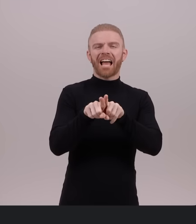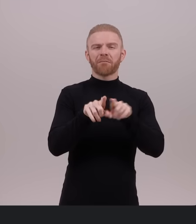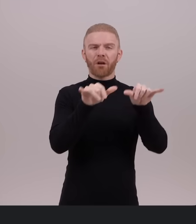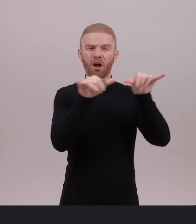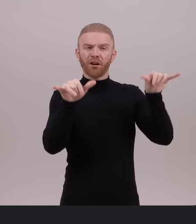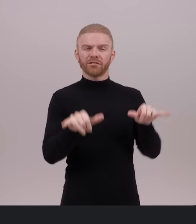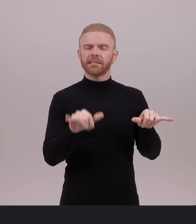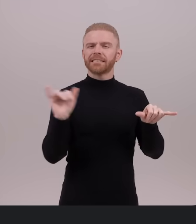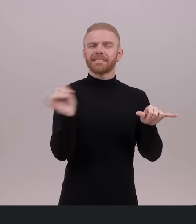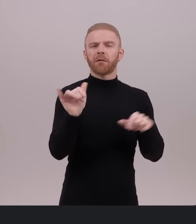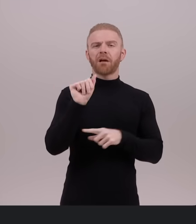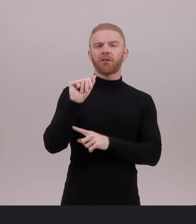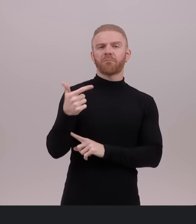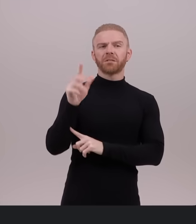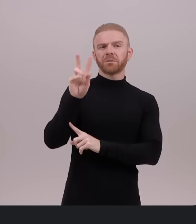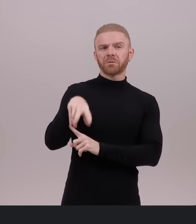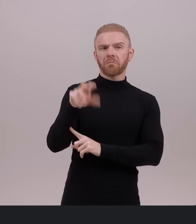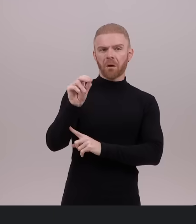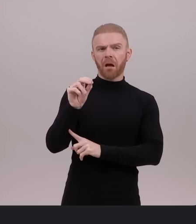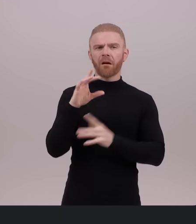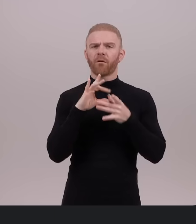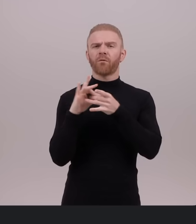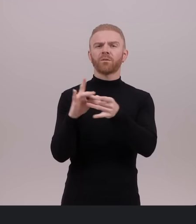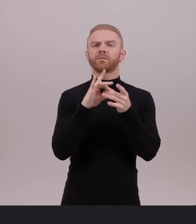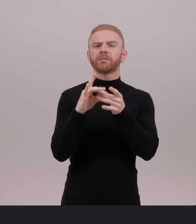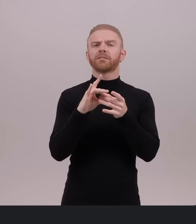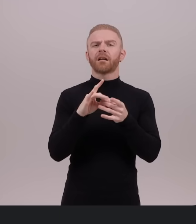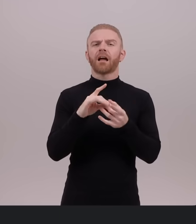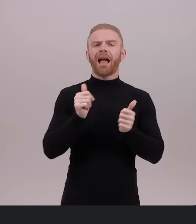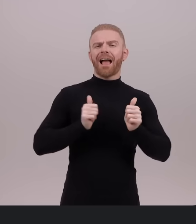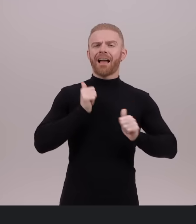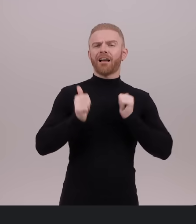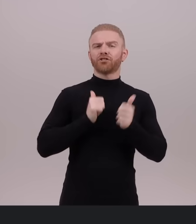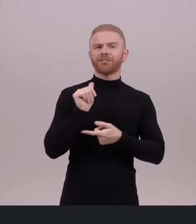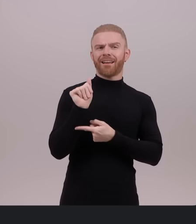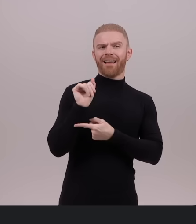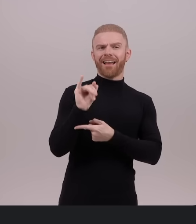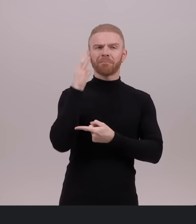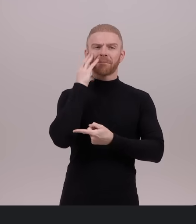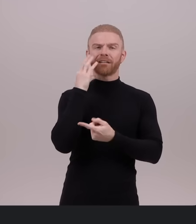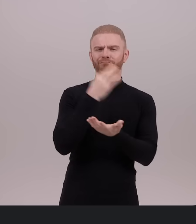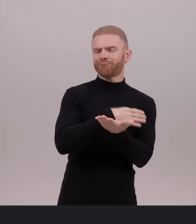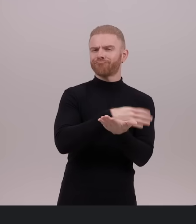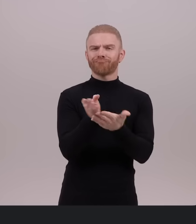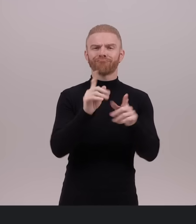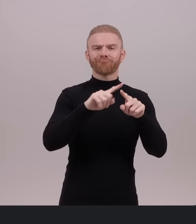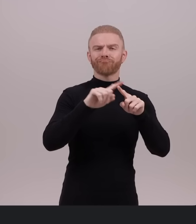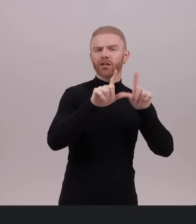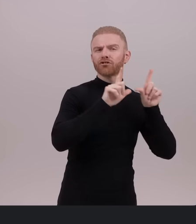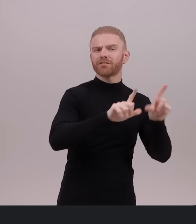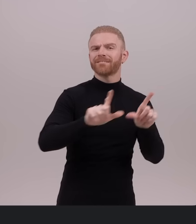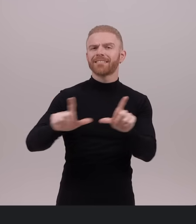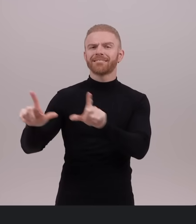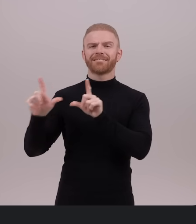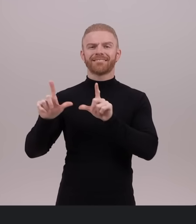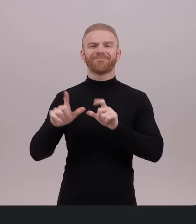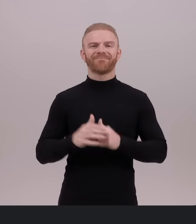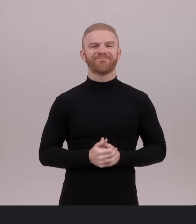and a unified agentic experience across all of your surfaces. All right. Let's move along.